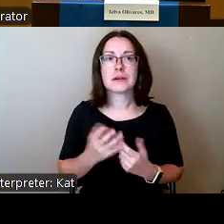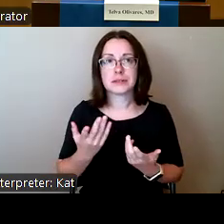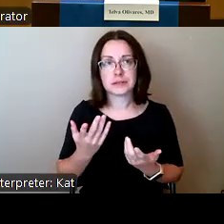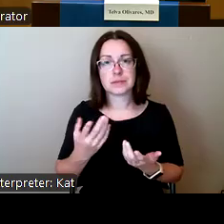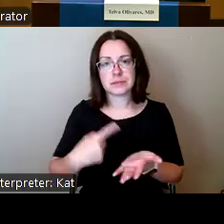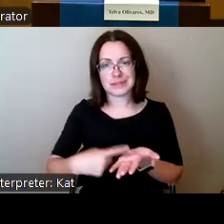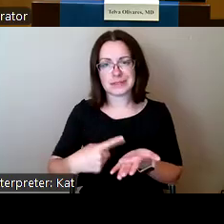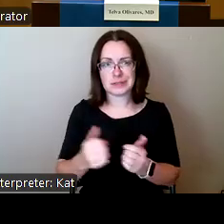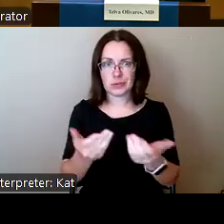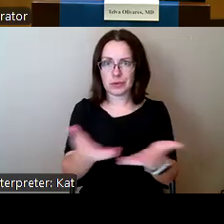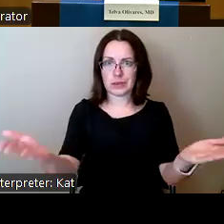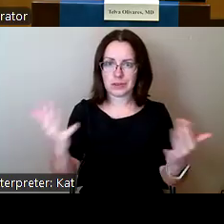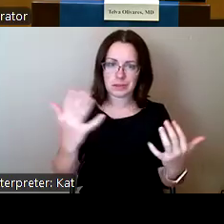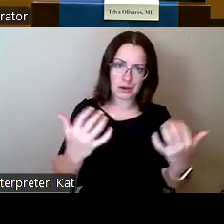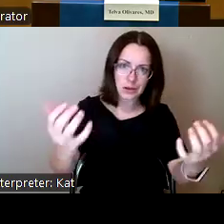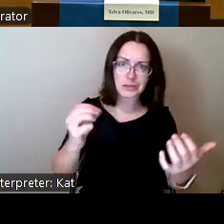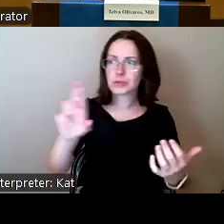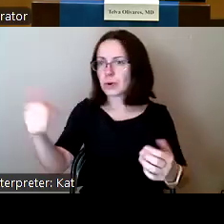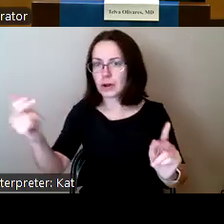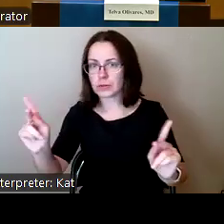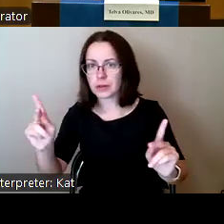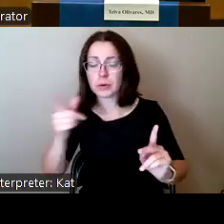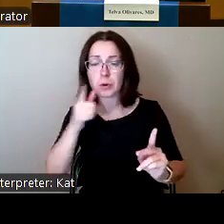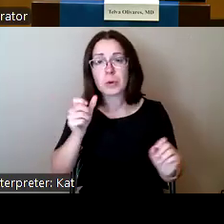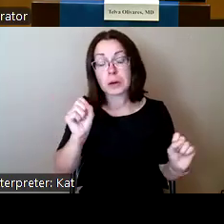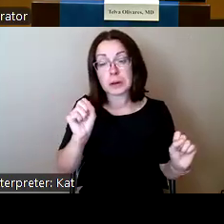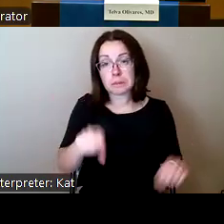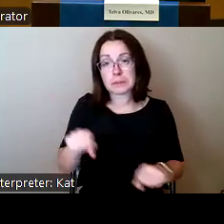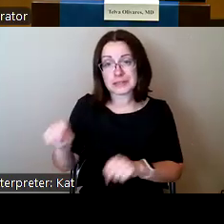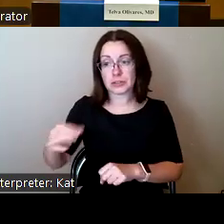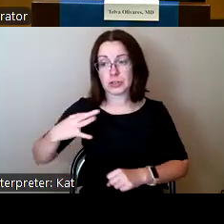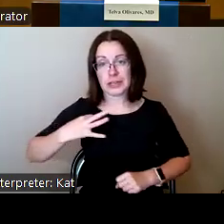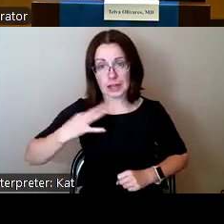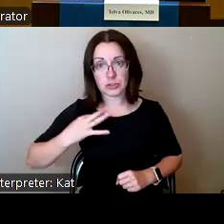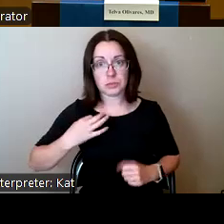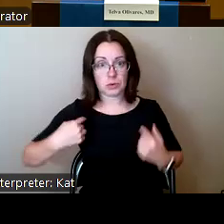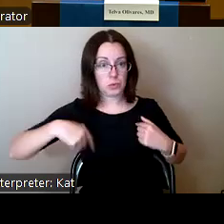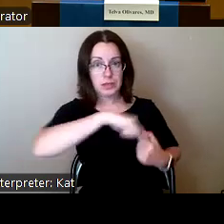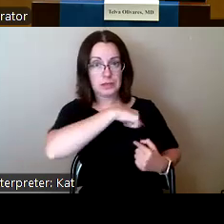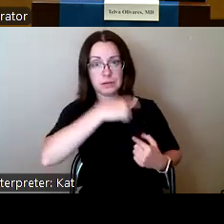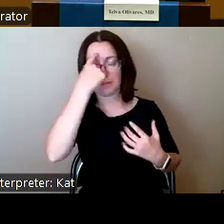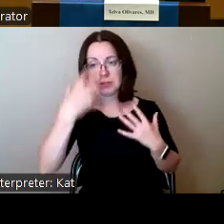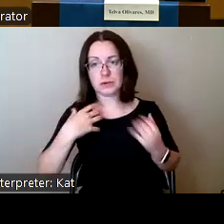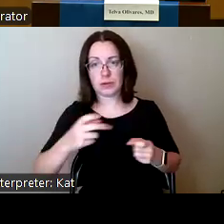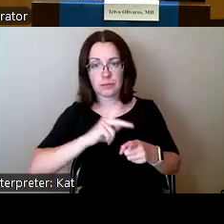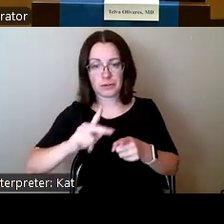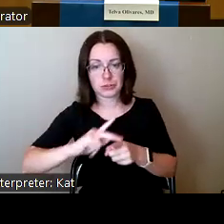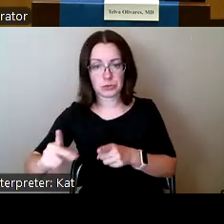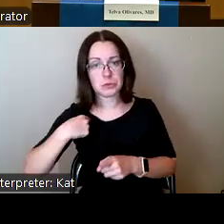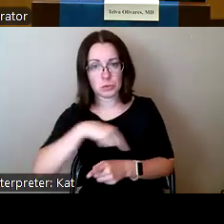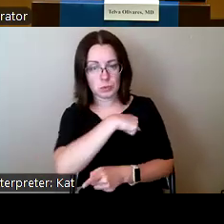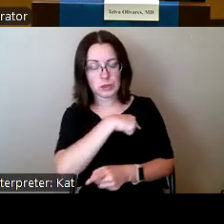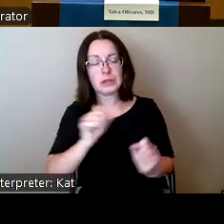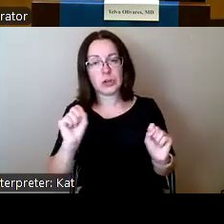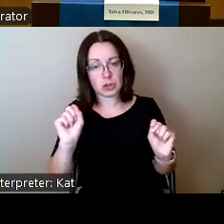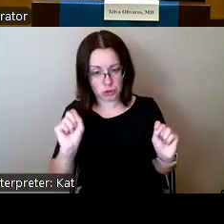elsewhere who are potentially eligible as mental health professionals to provide this assessment